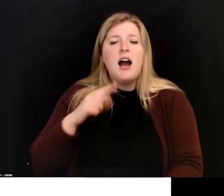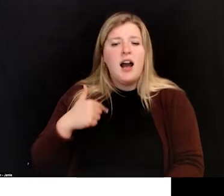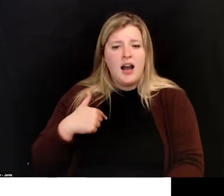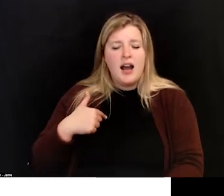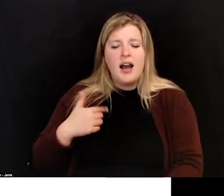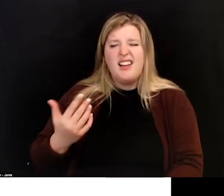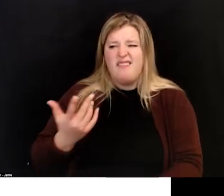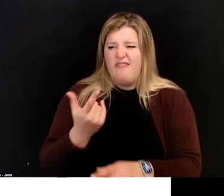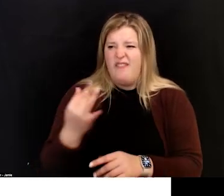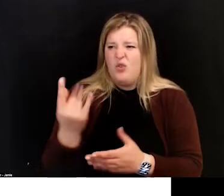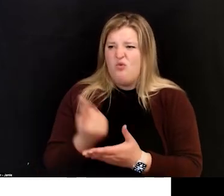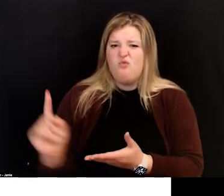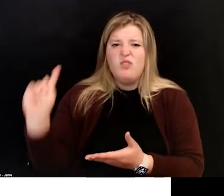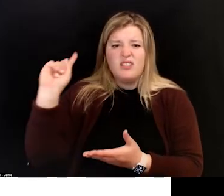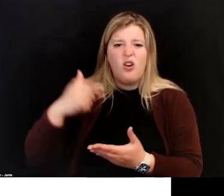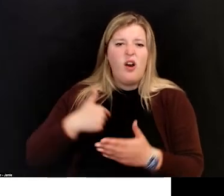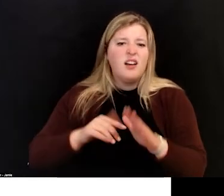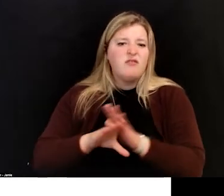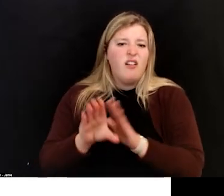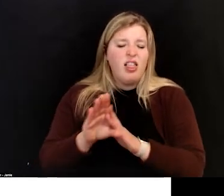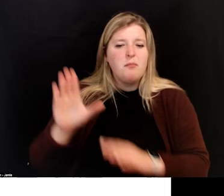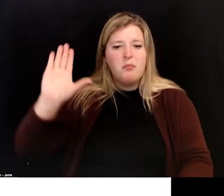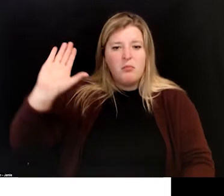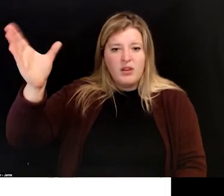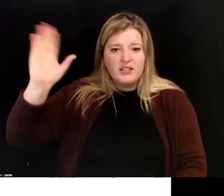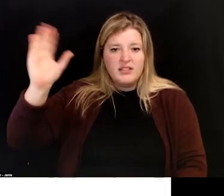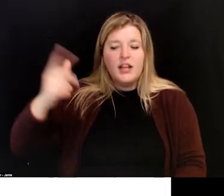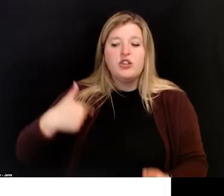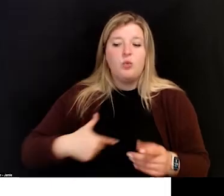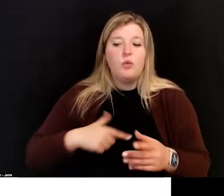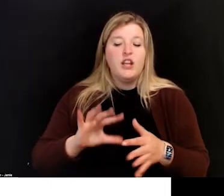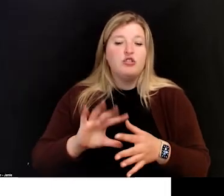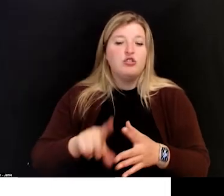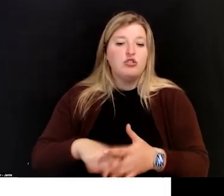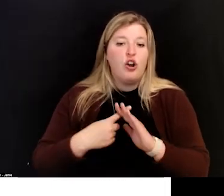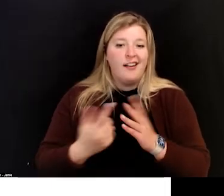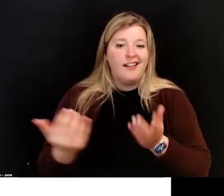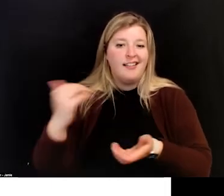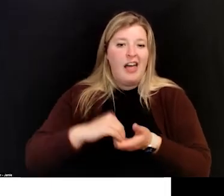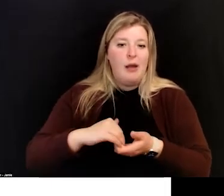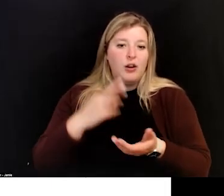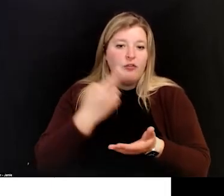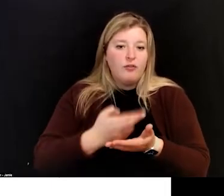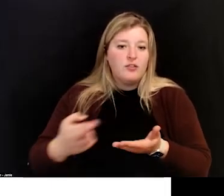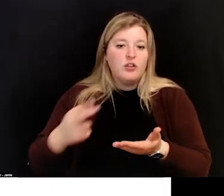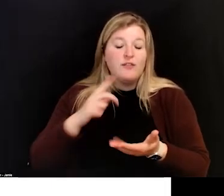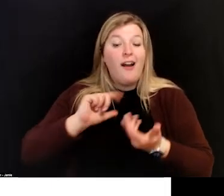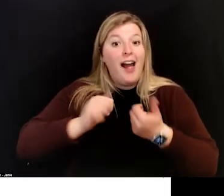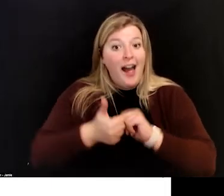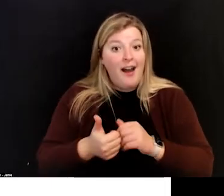and we started a collaborative resource for teaching about accessibility. And so I just put a link in,